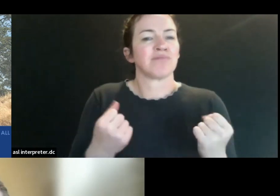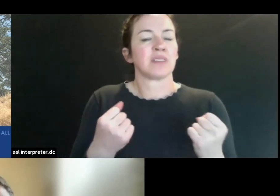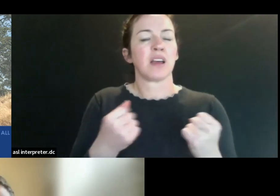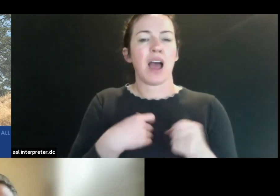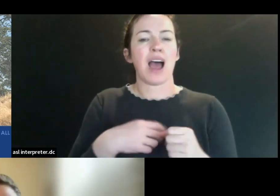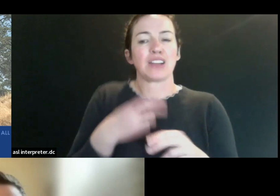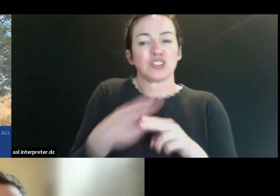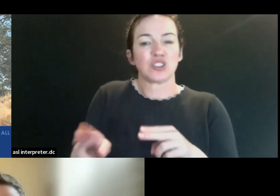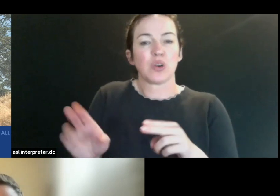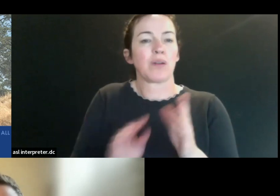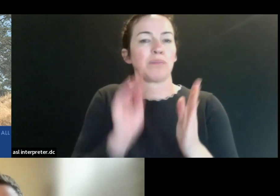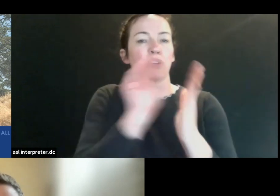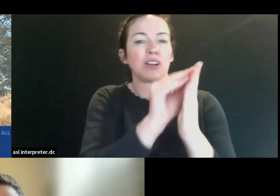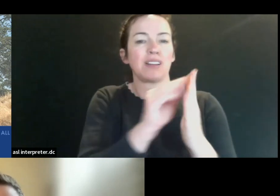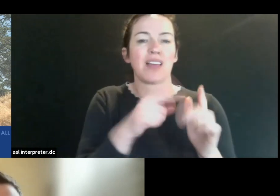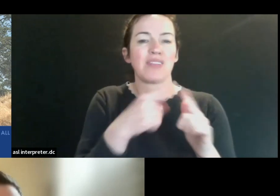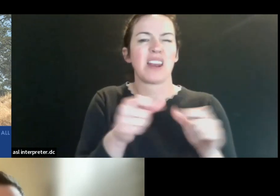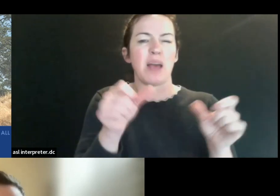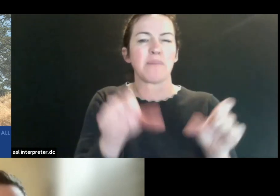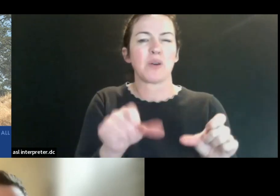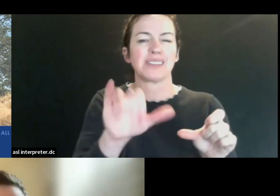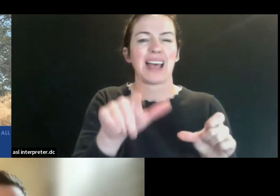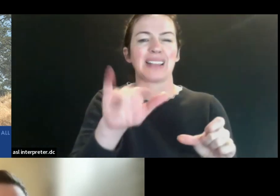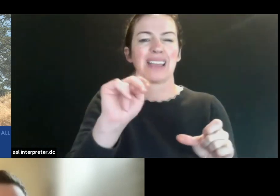save it with the group, and I'll post that link in the chat and some other helpful things,